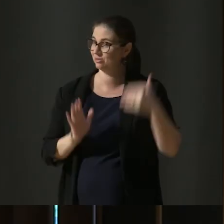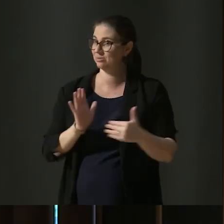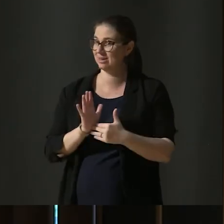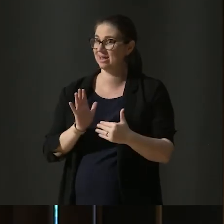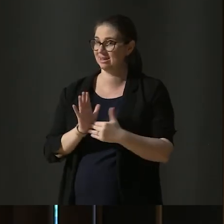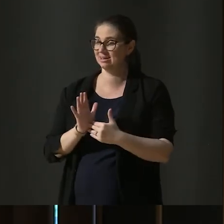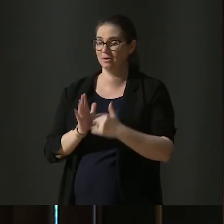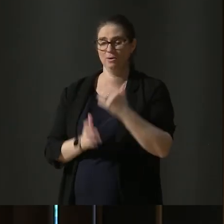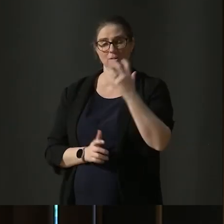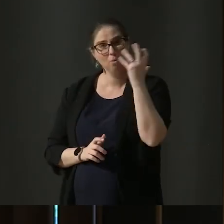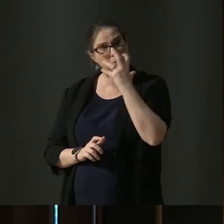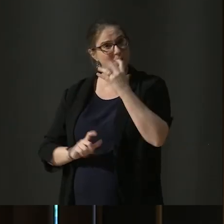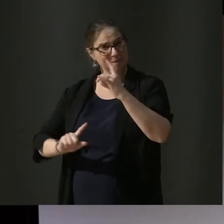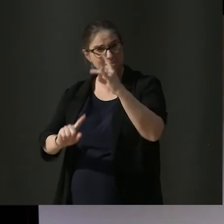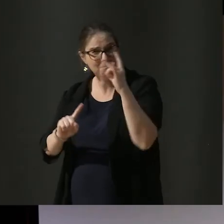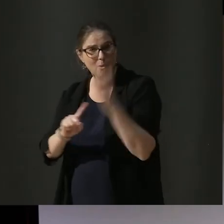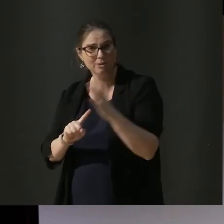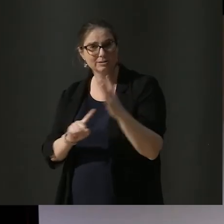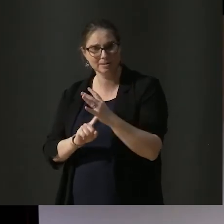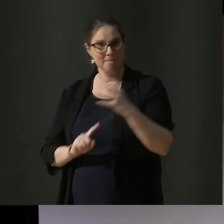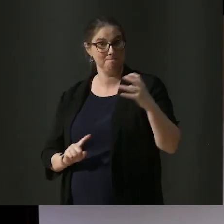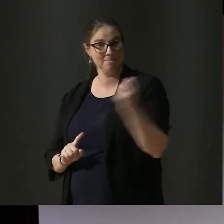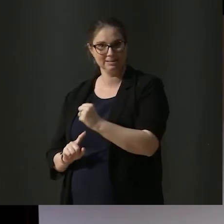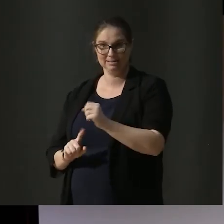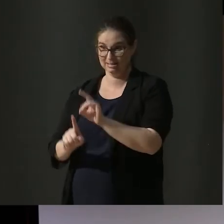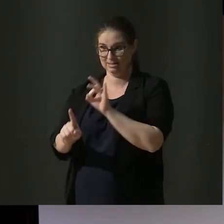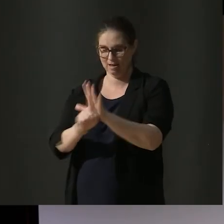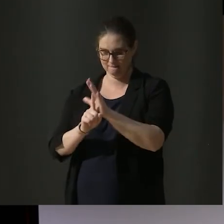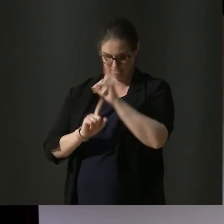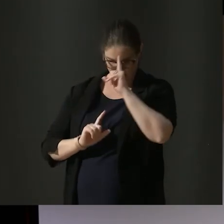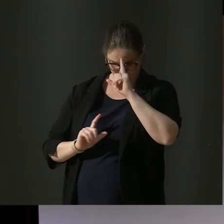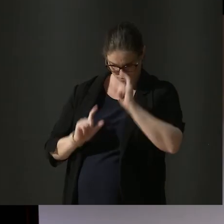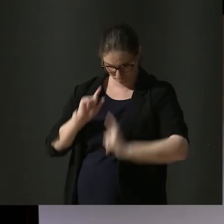is how important it is to notice your feelings and put words to them.